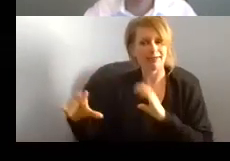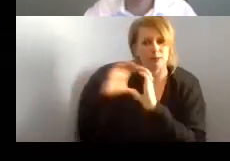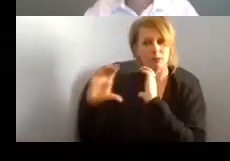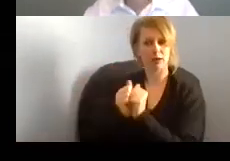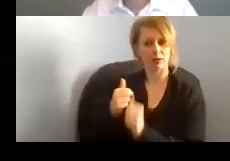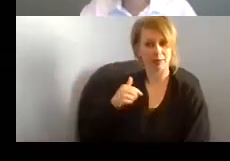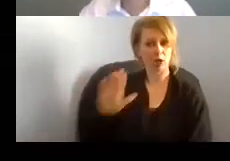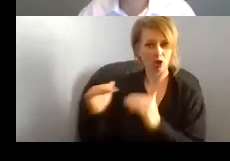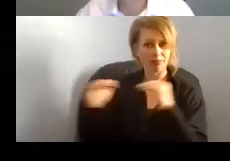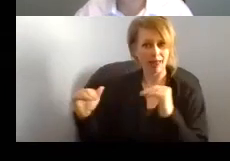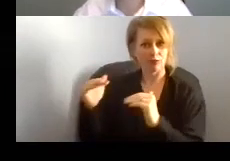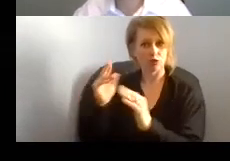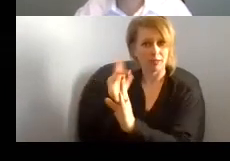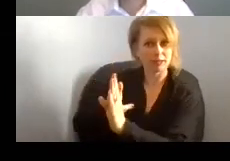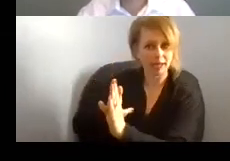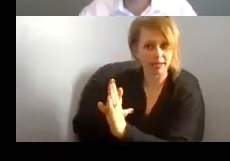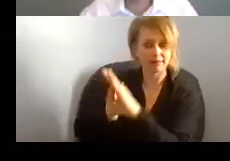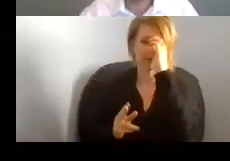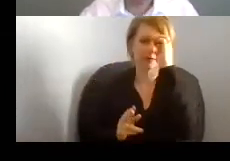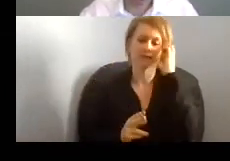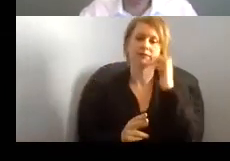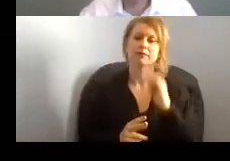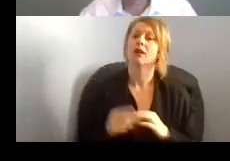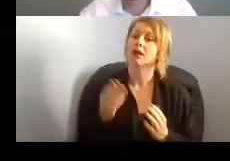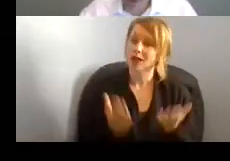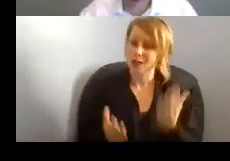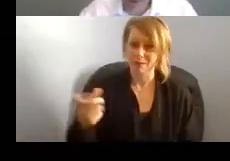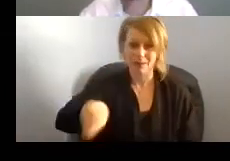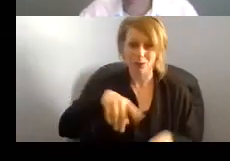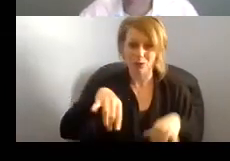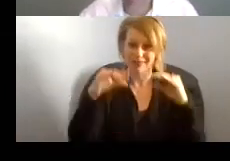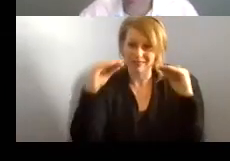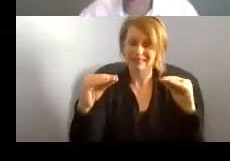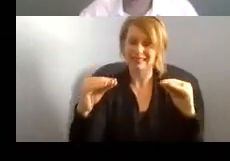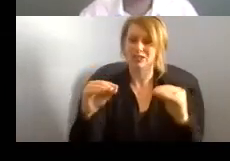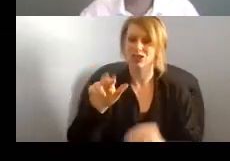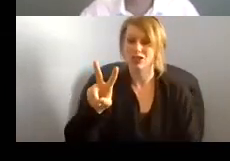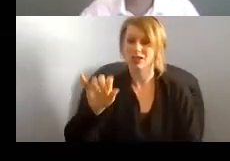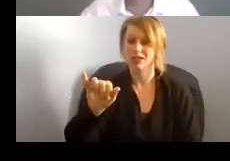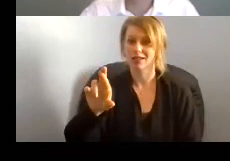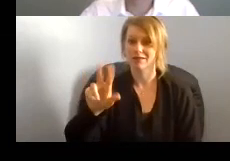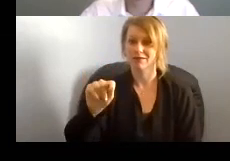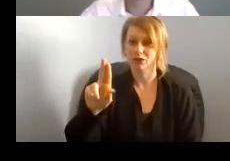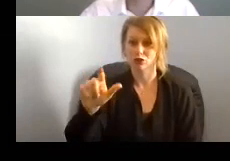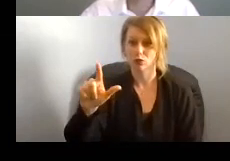Now, for those of you who may still be doing virtual courses, you can also do this on virtual courses.